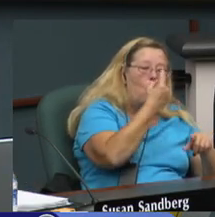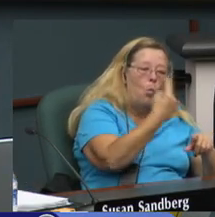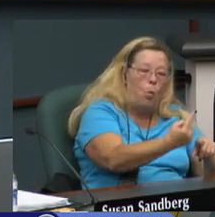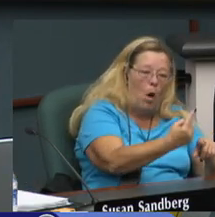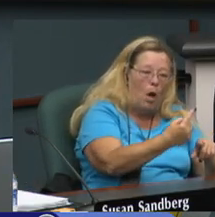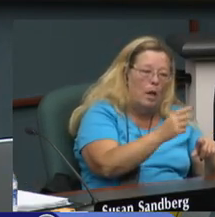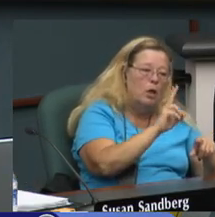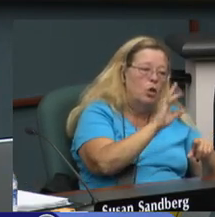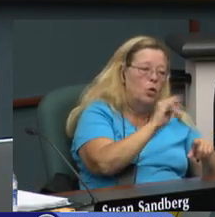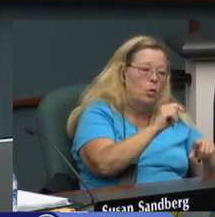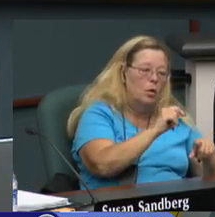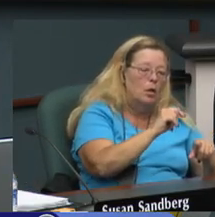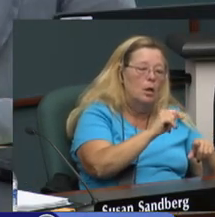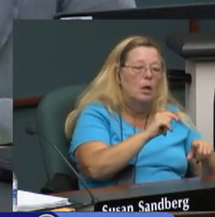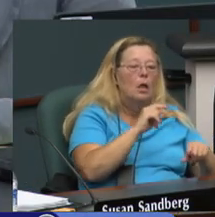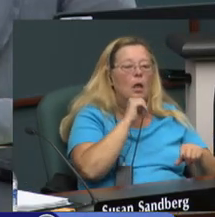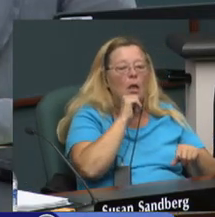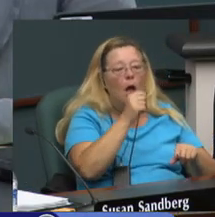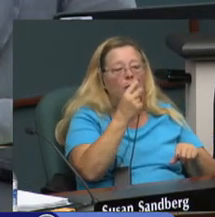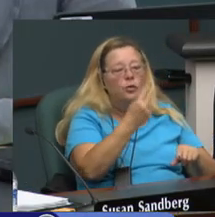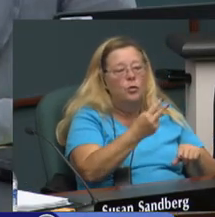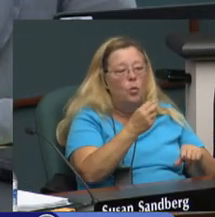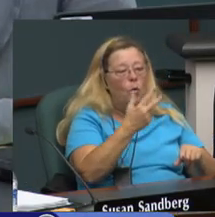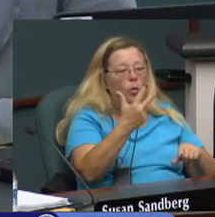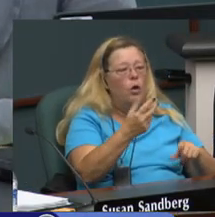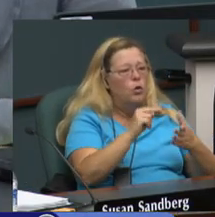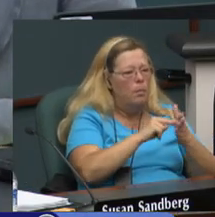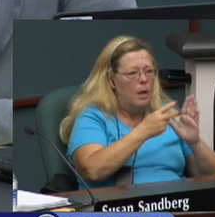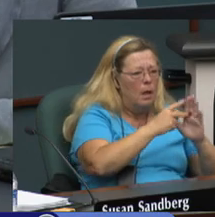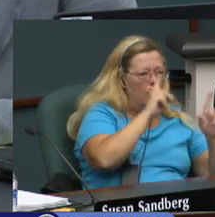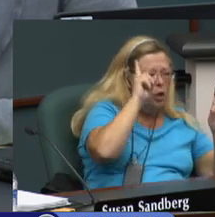you mean for the government to say that or for them to do that themselves either